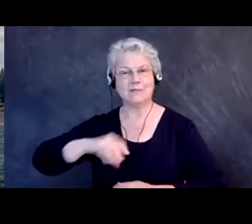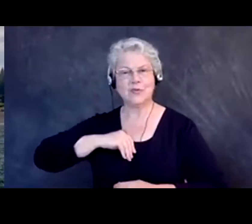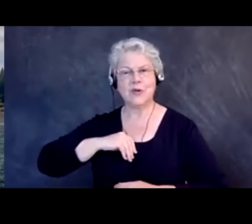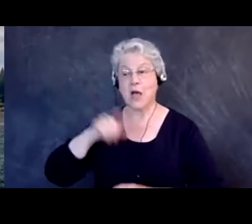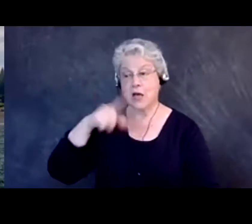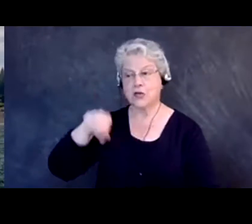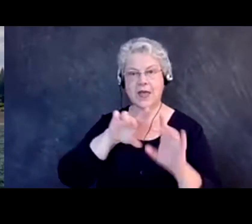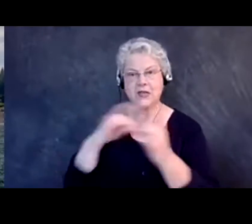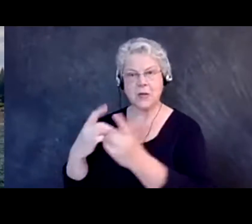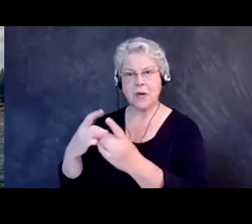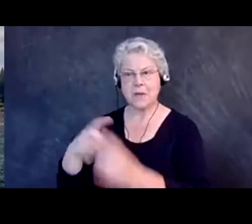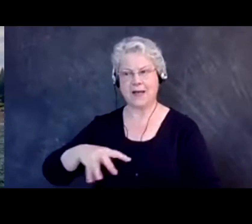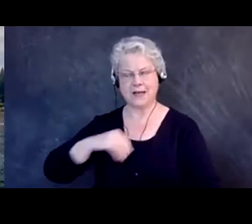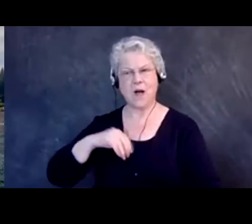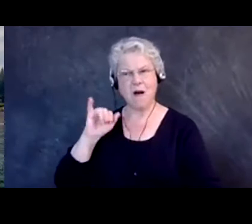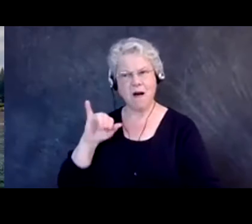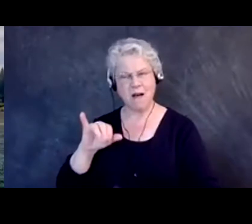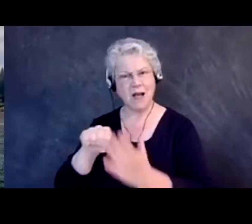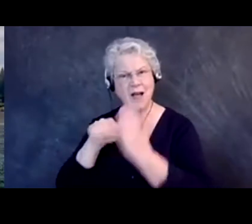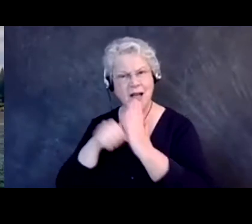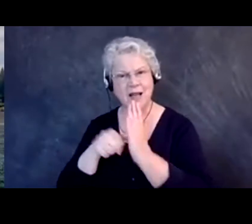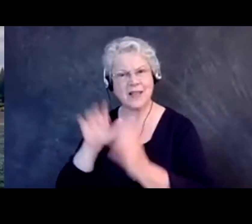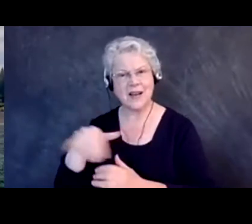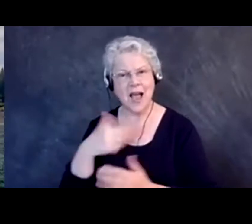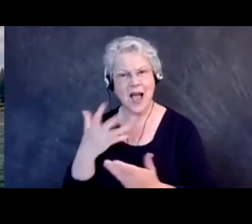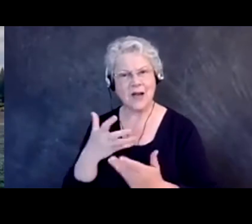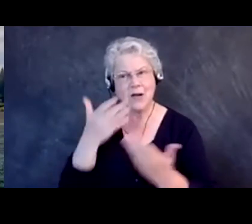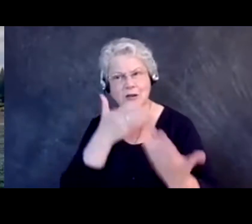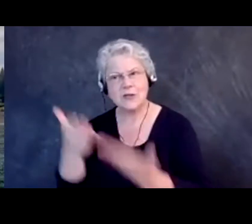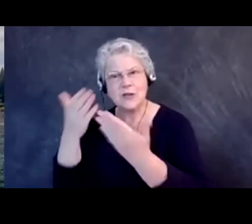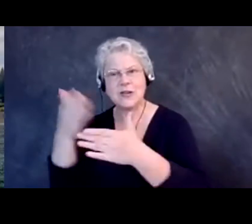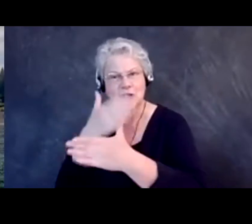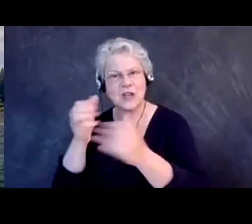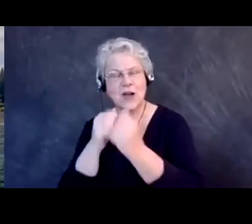the good things you're doing here, I want to bring this forward to the community.” And also,